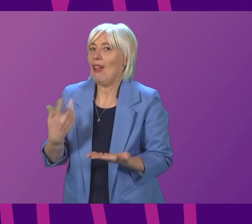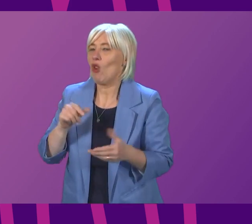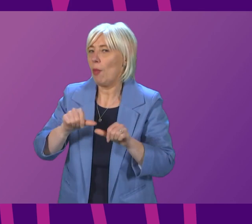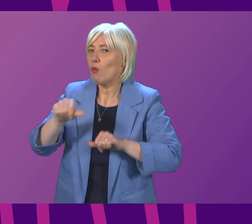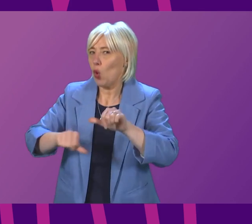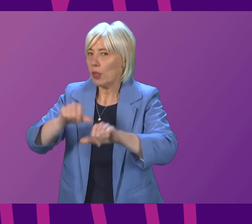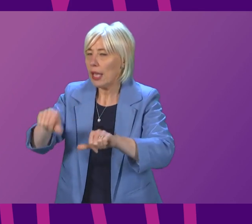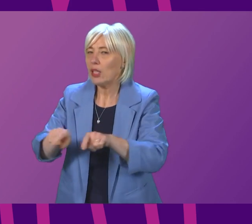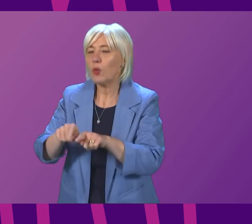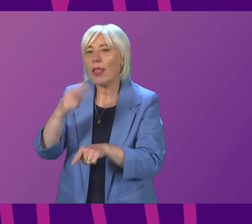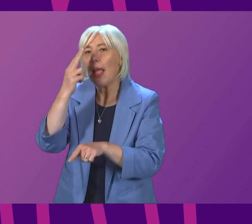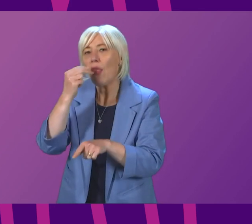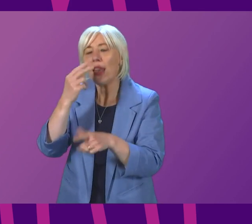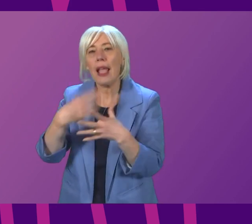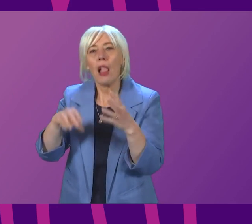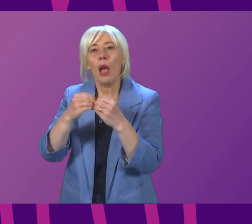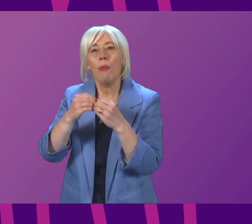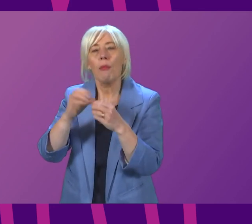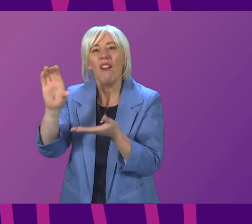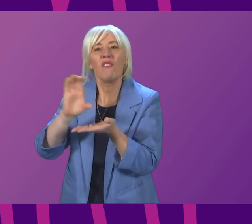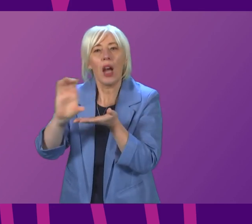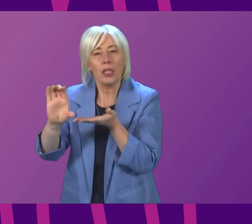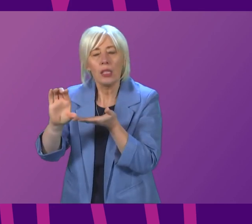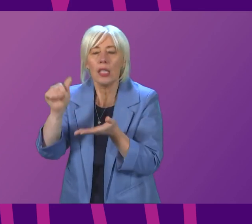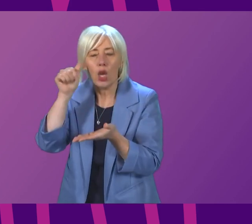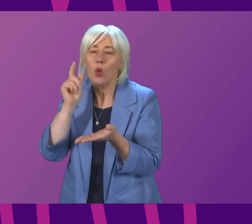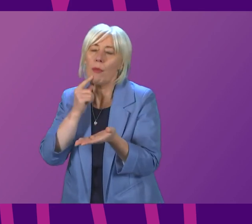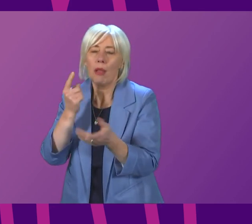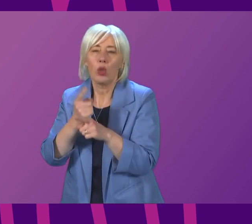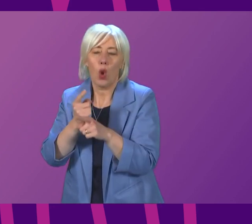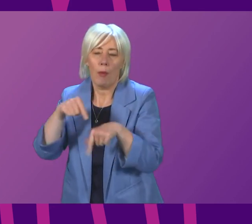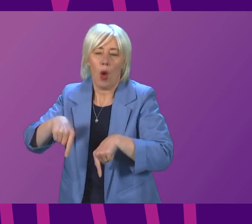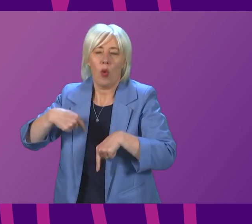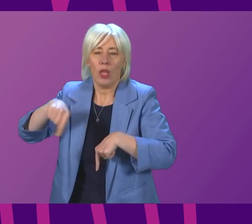The nightclub closure fund, on which I know there has been commentary this week, is also